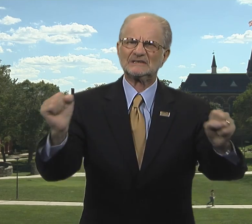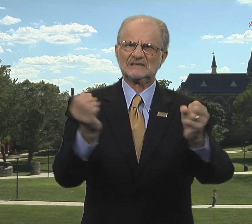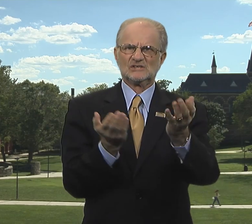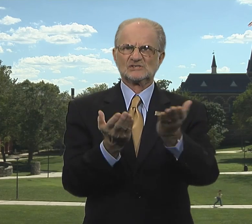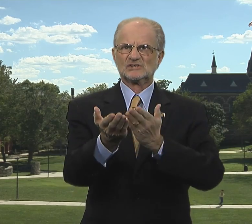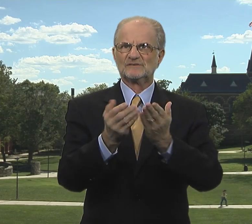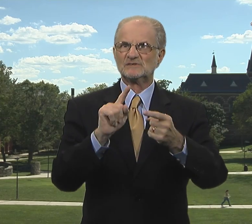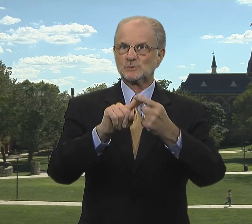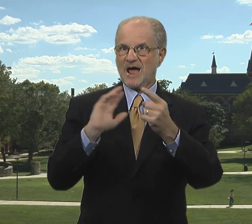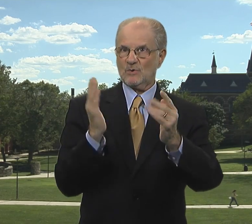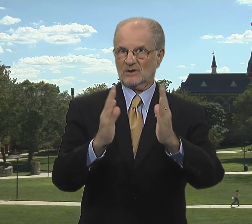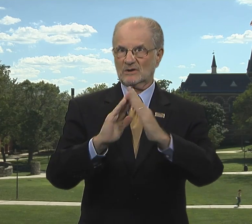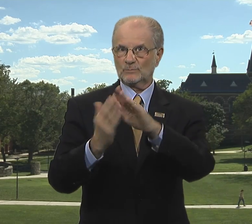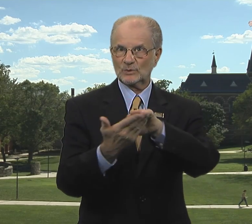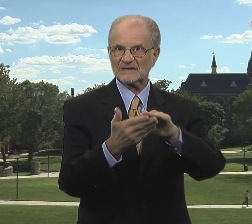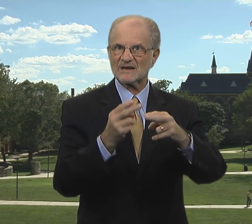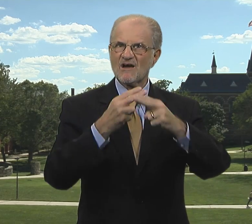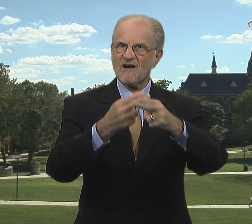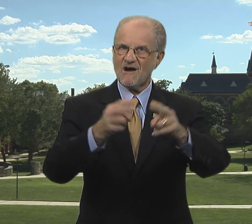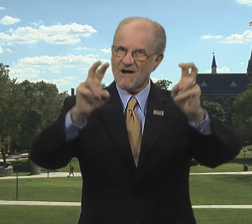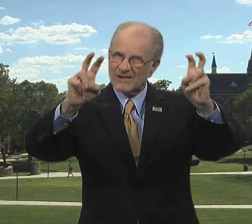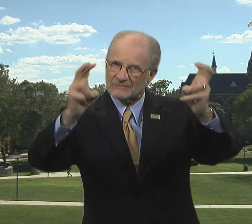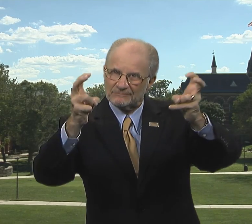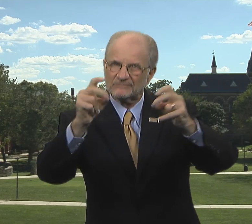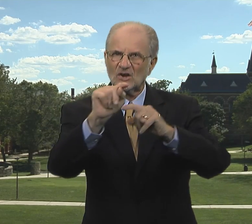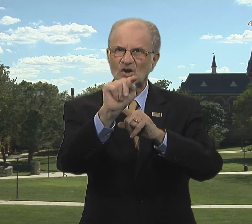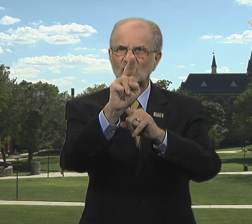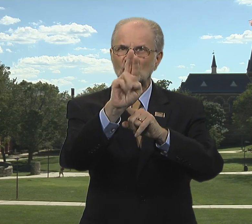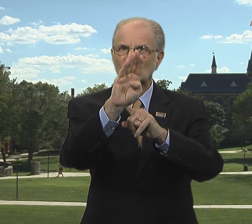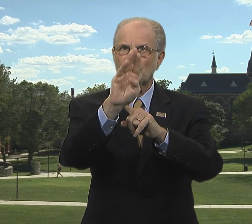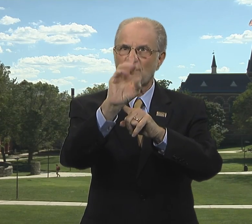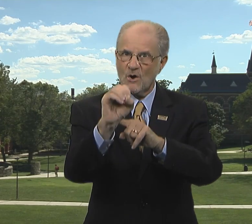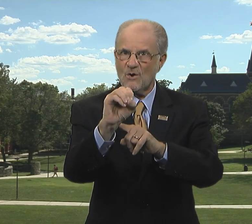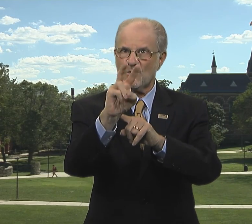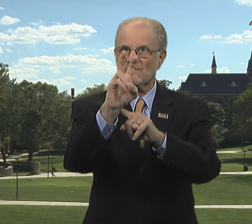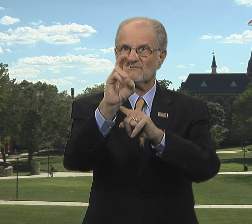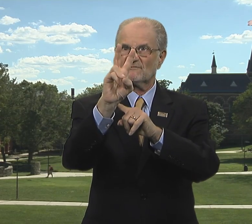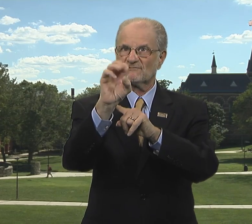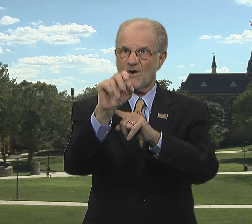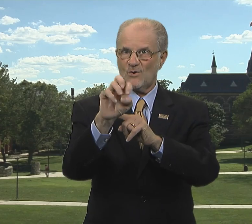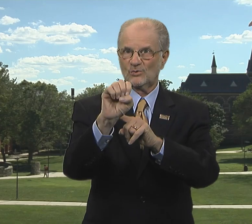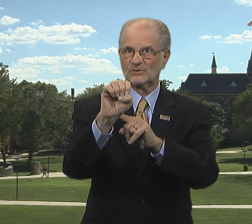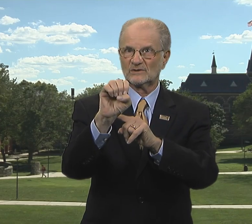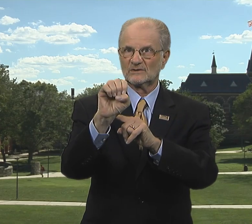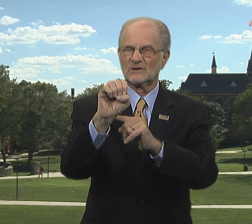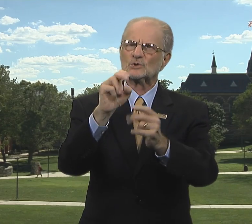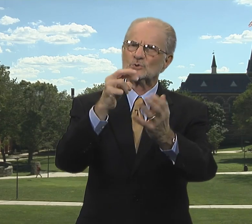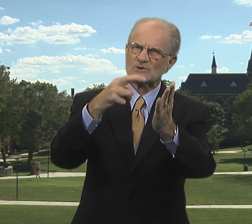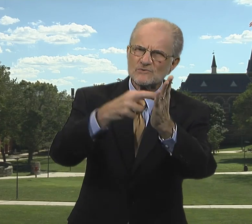a free service to our community called TurboVote